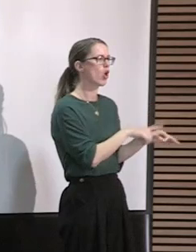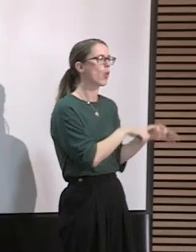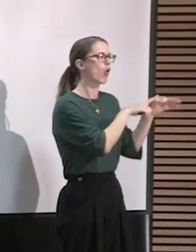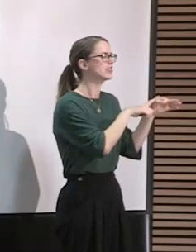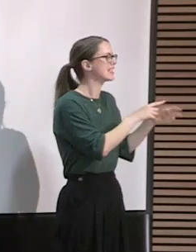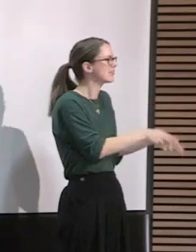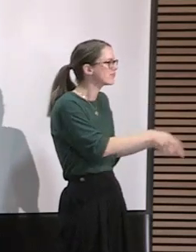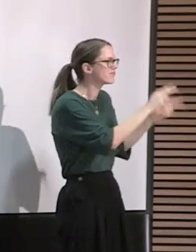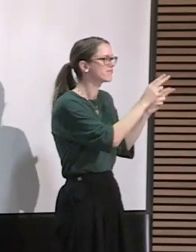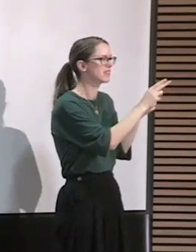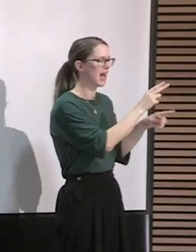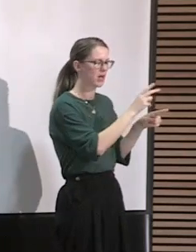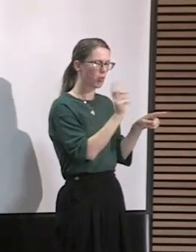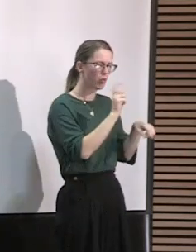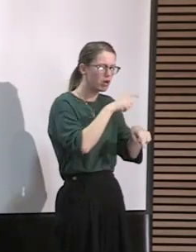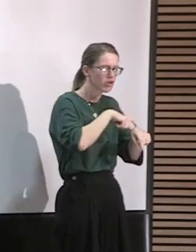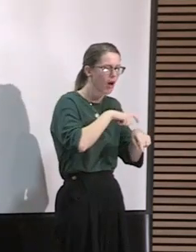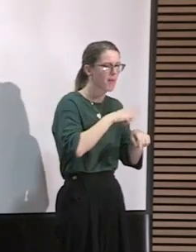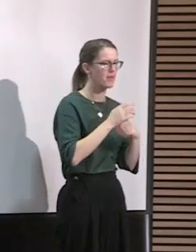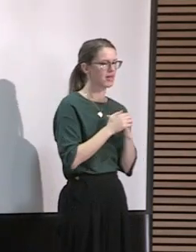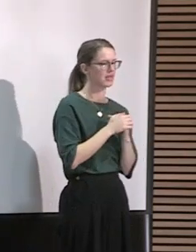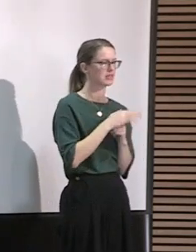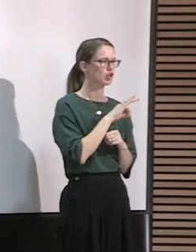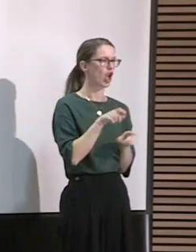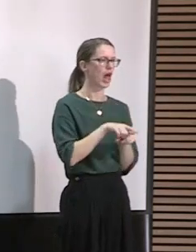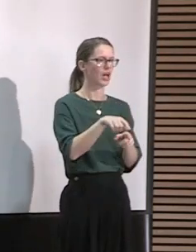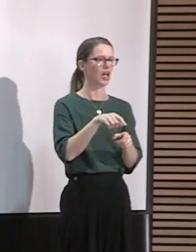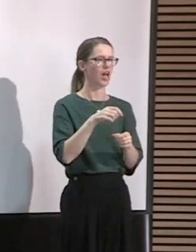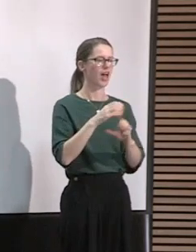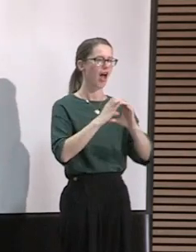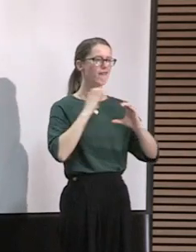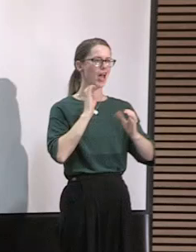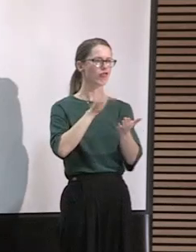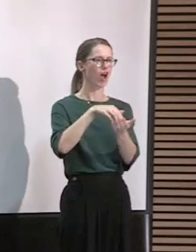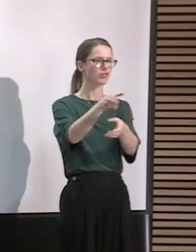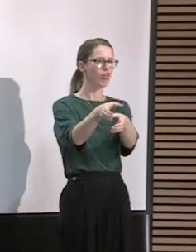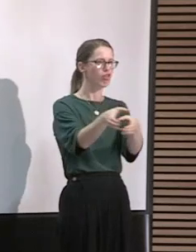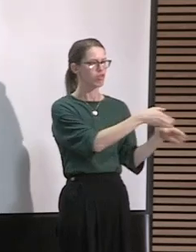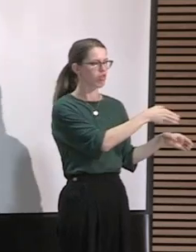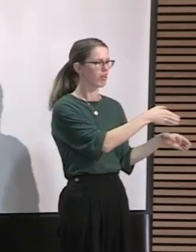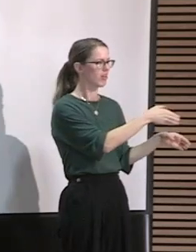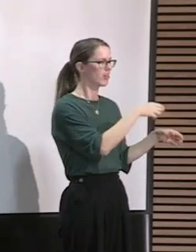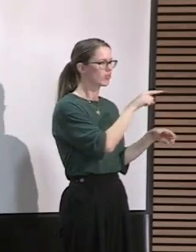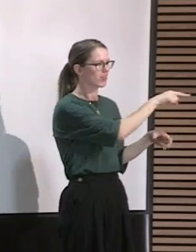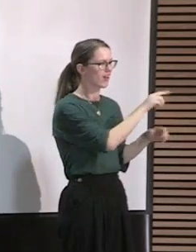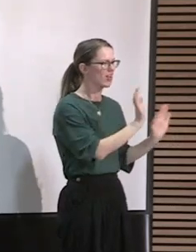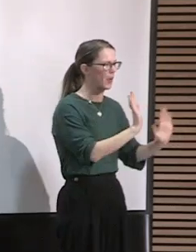discussion around who may need to go into the quarantine facility, and the timing about